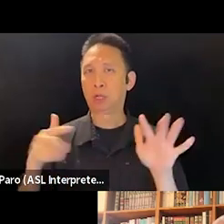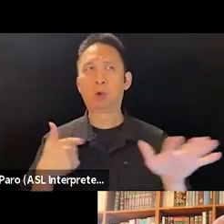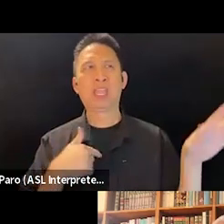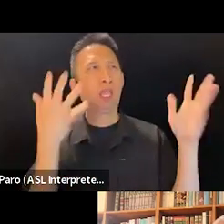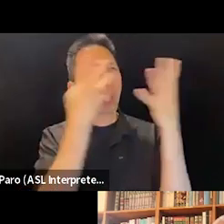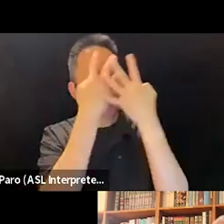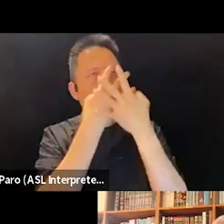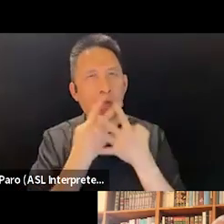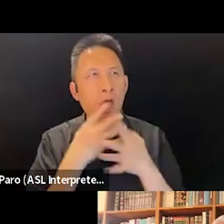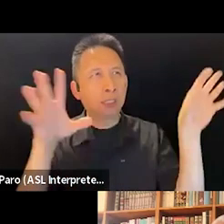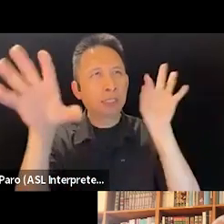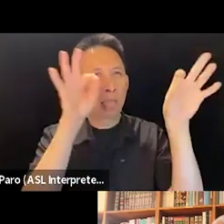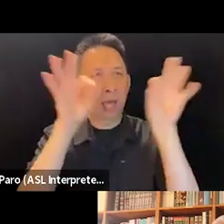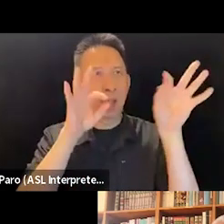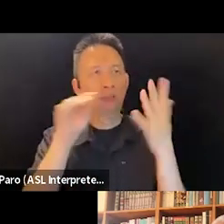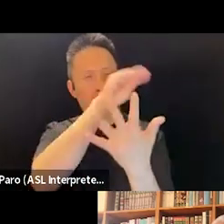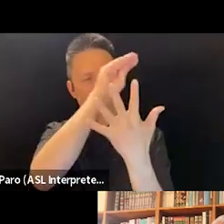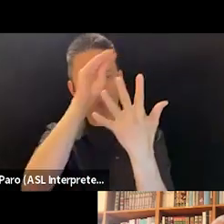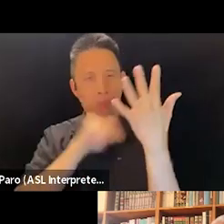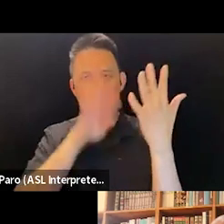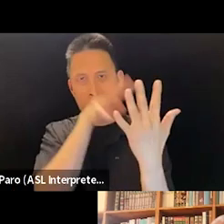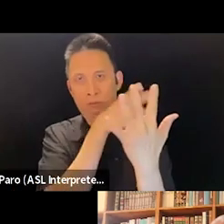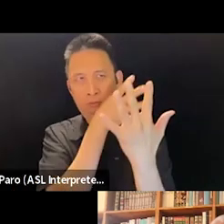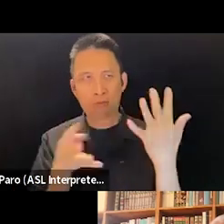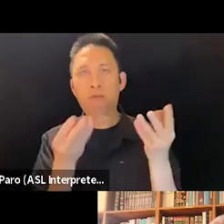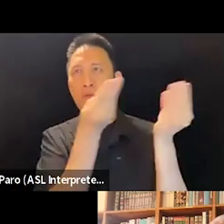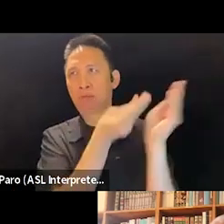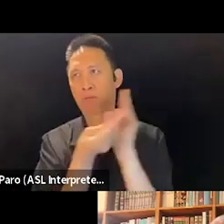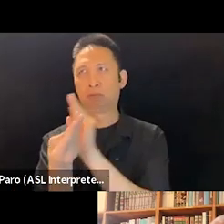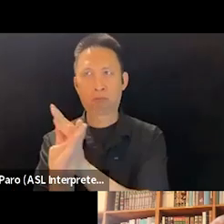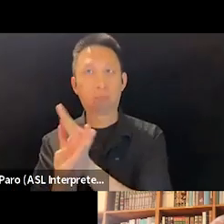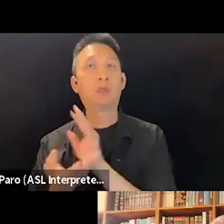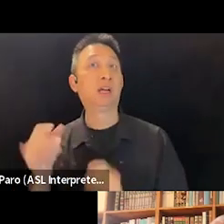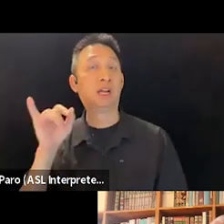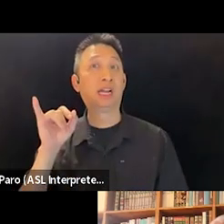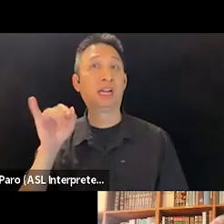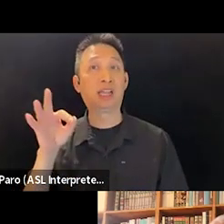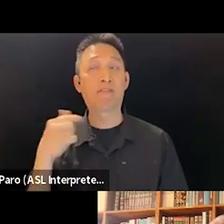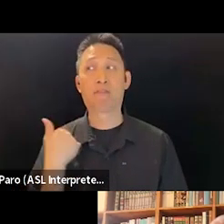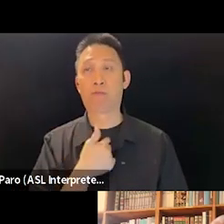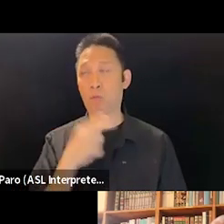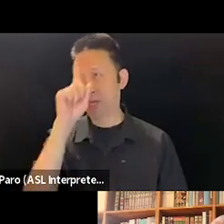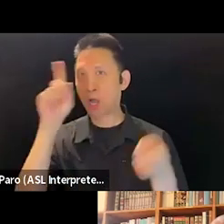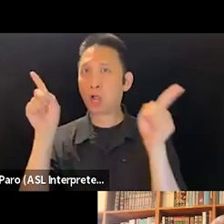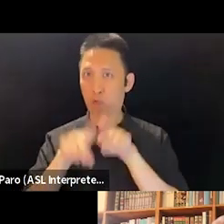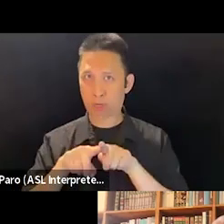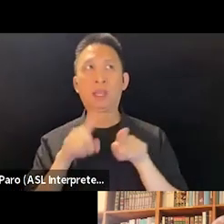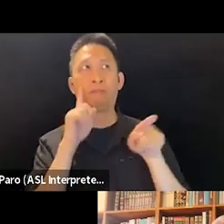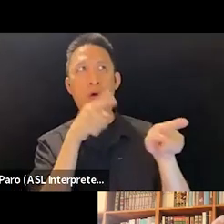So at the end, if we agree with the filmmaker, with the treatment, with the subject.